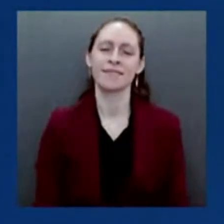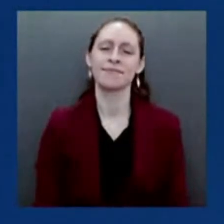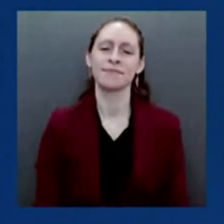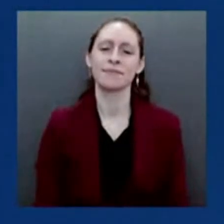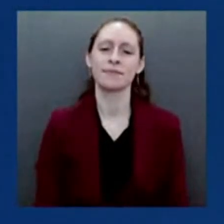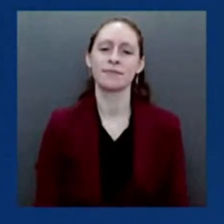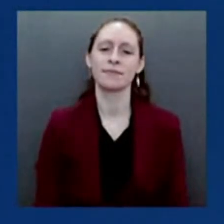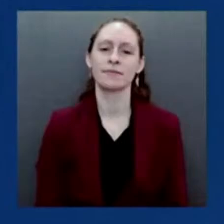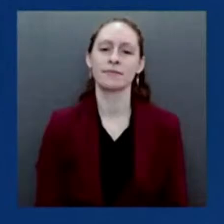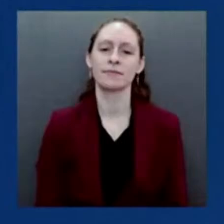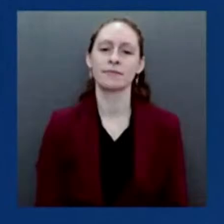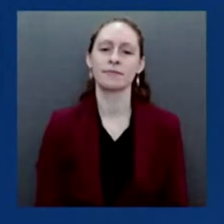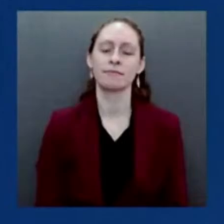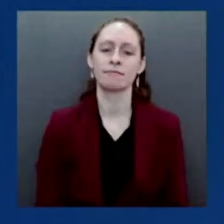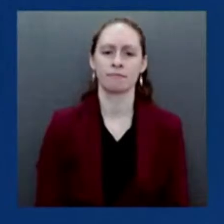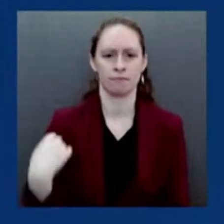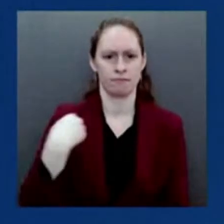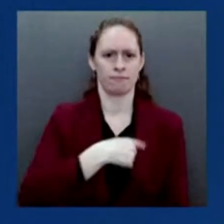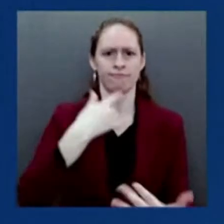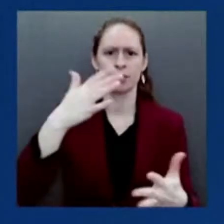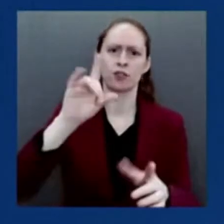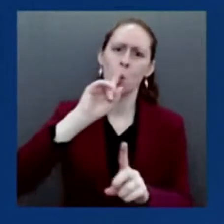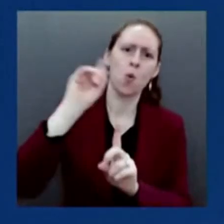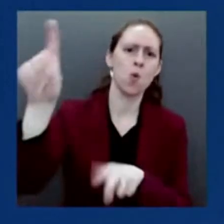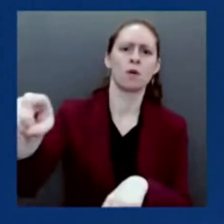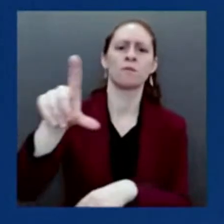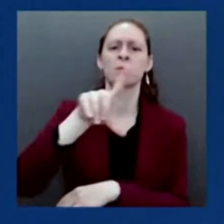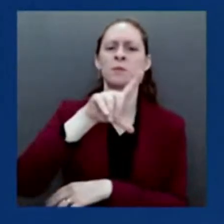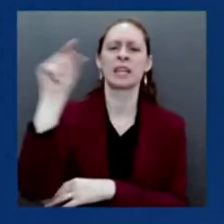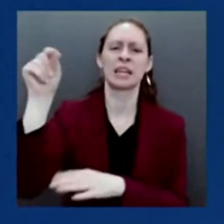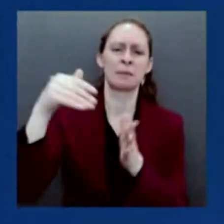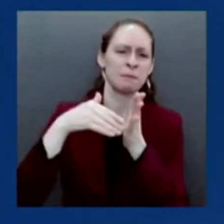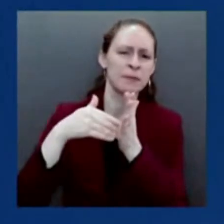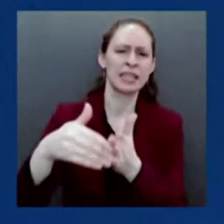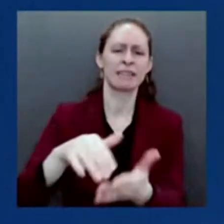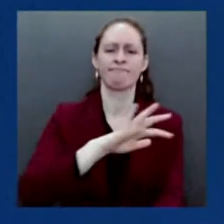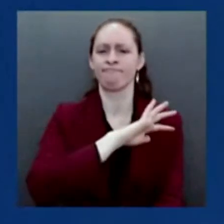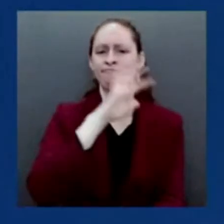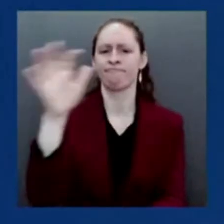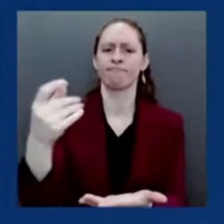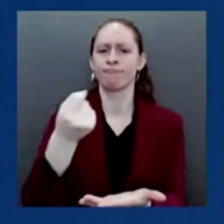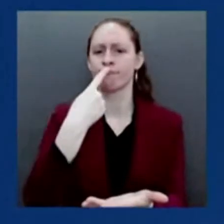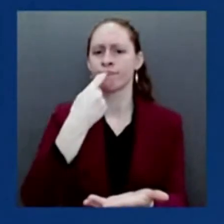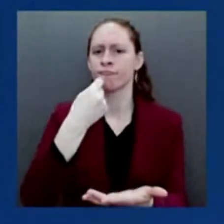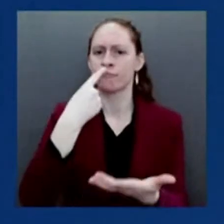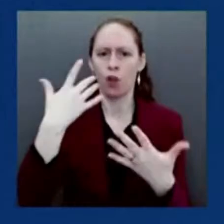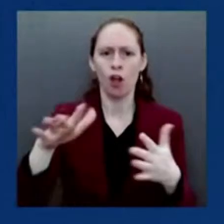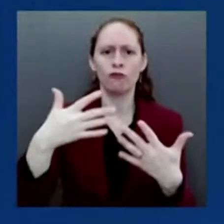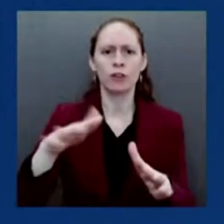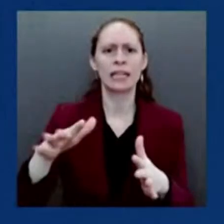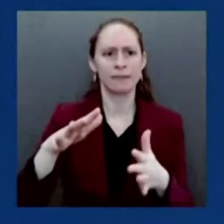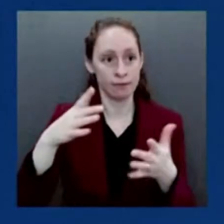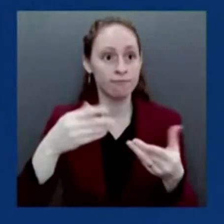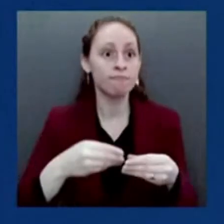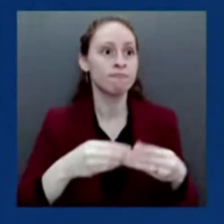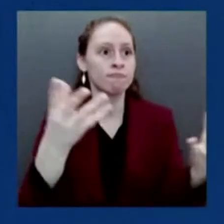THE U.S. HAS NOW PURCHASED 20 MILLION TREATMENT COURSES. WORKING CLOSELY WITH PFIZER, WE